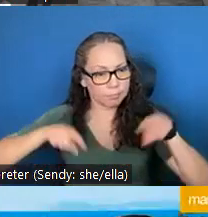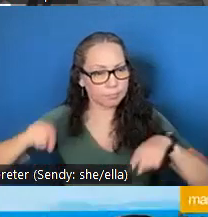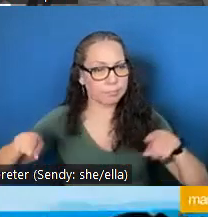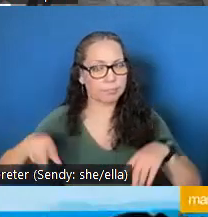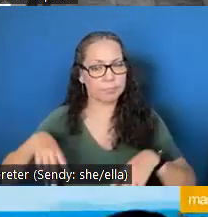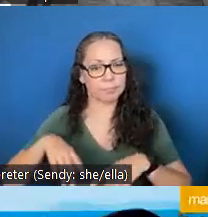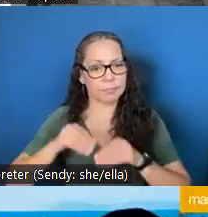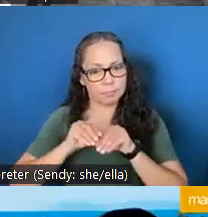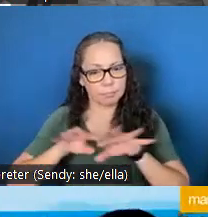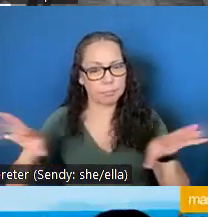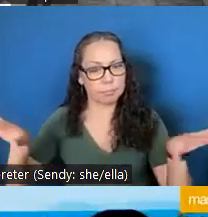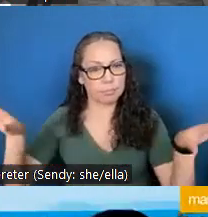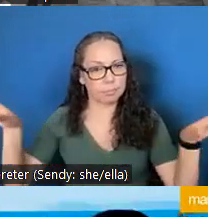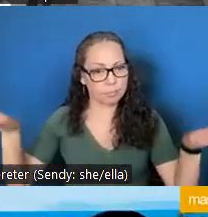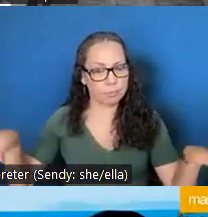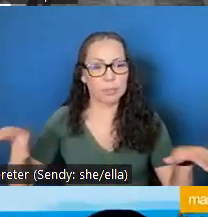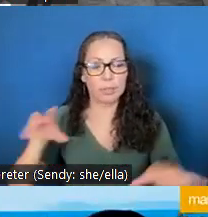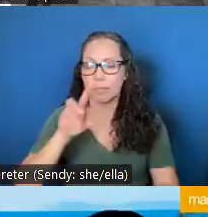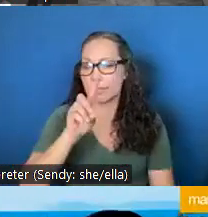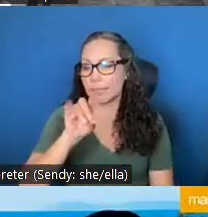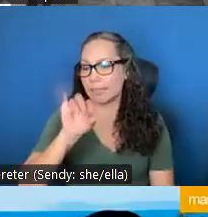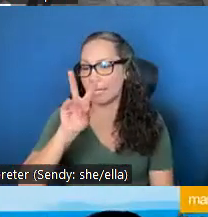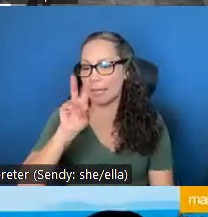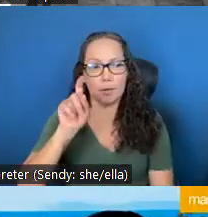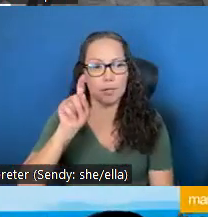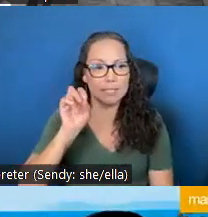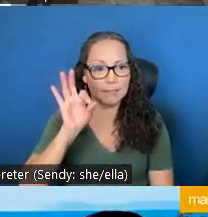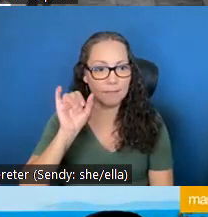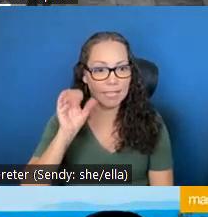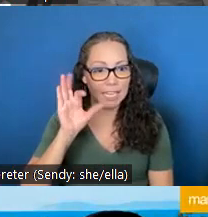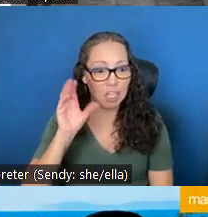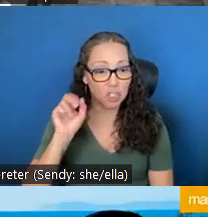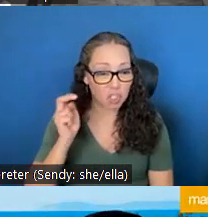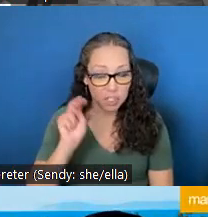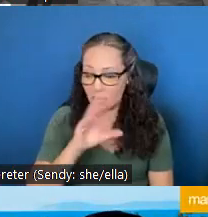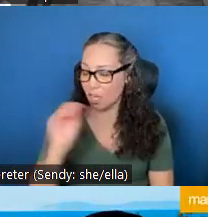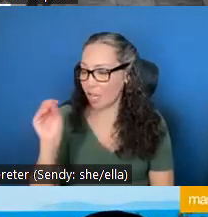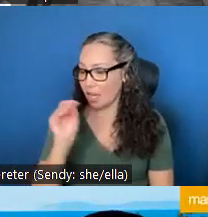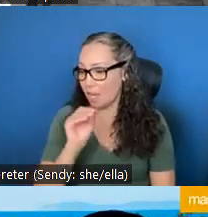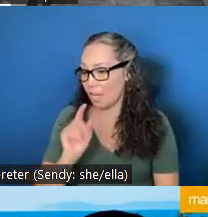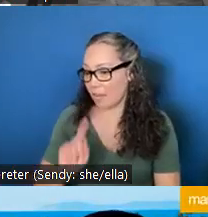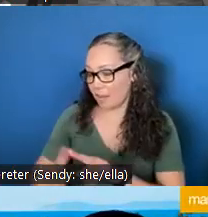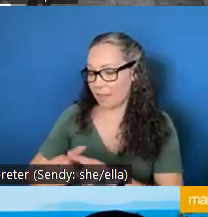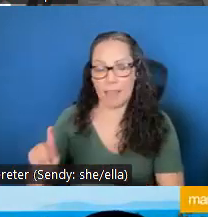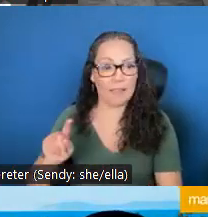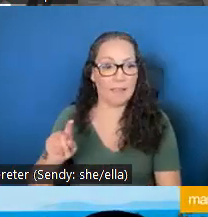claiming there's a component of learning from each other on fiscal practices and sustainability with